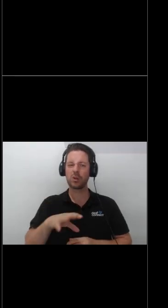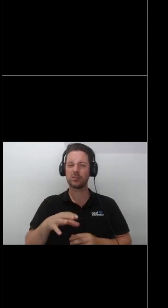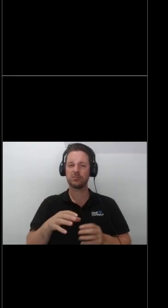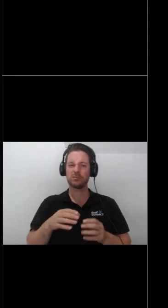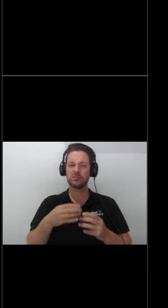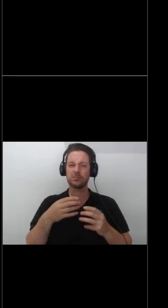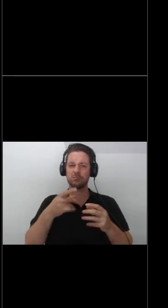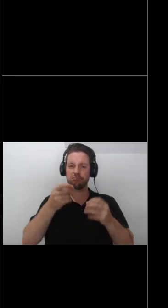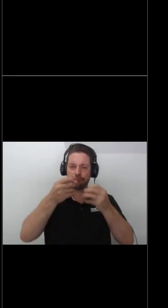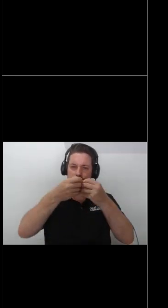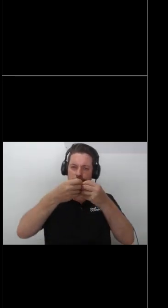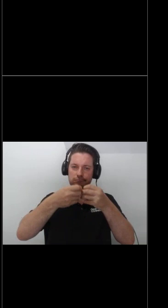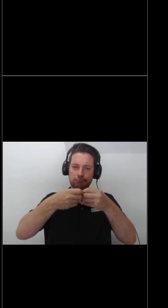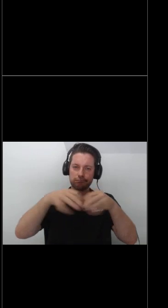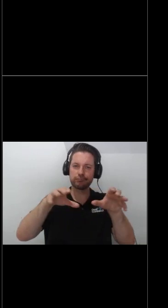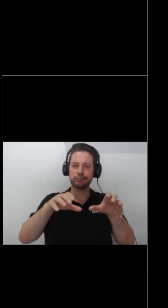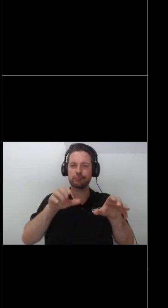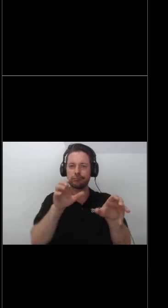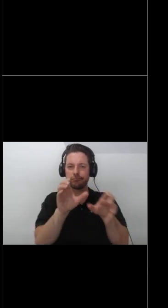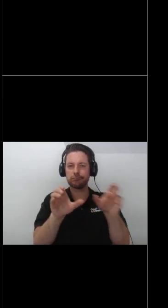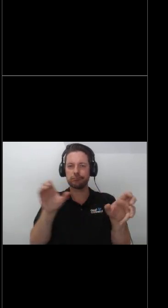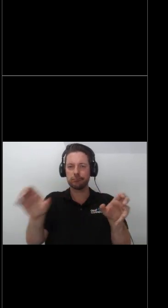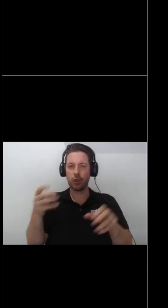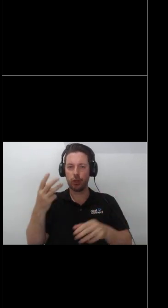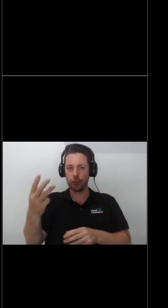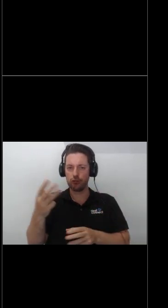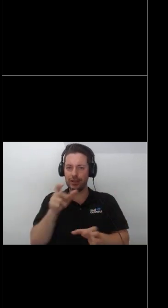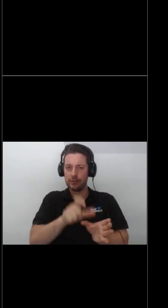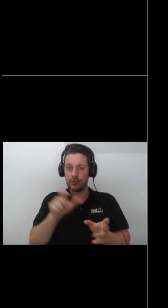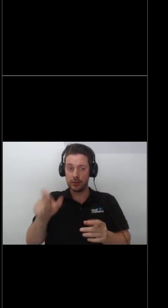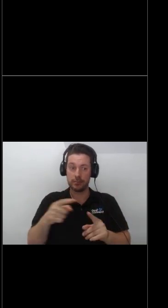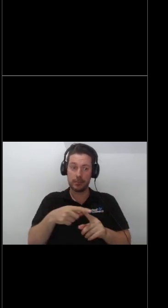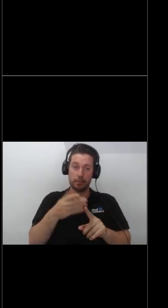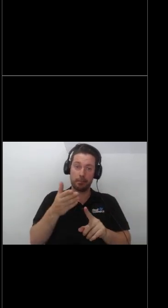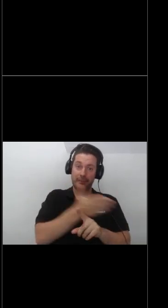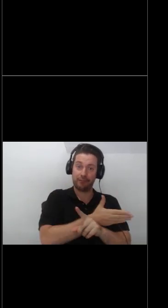So before the hearing, during the hearing and after the hearing in the tribunal.